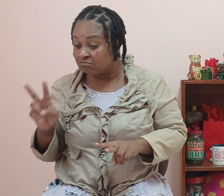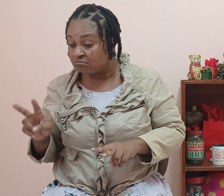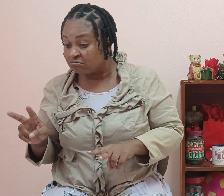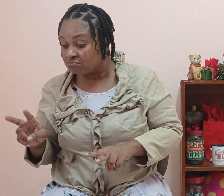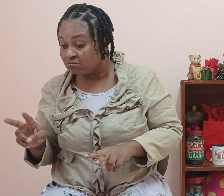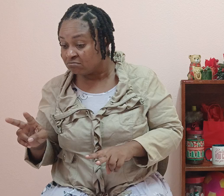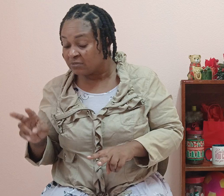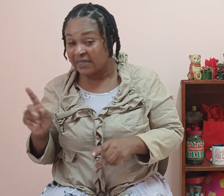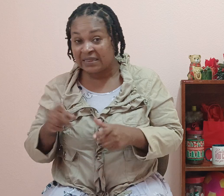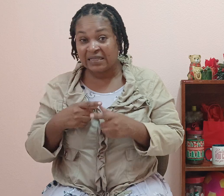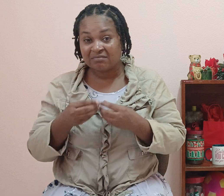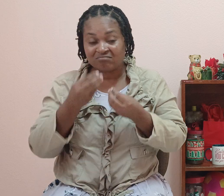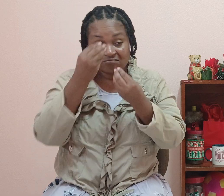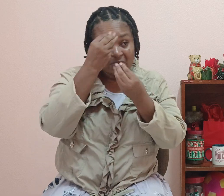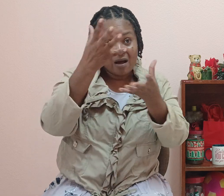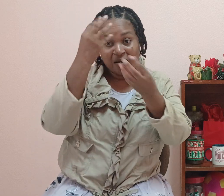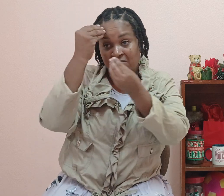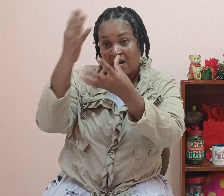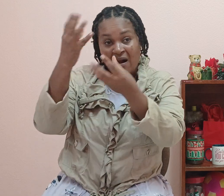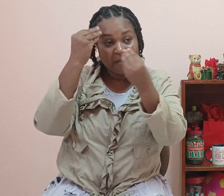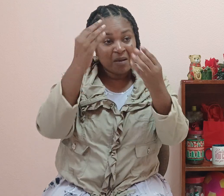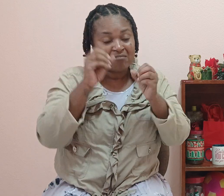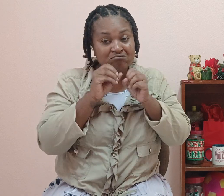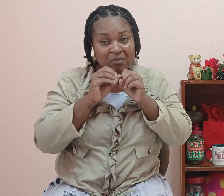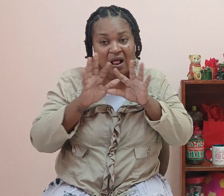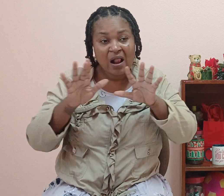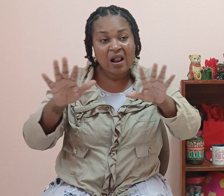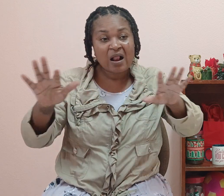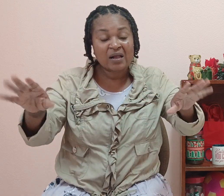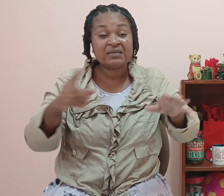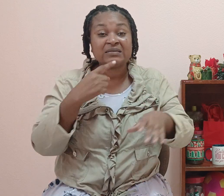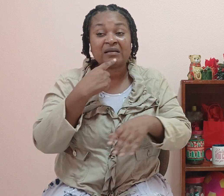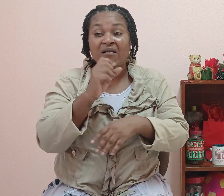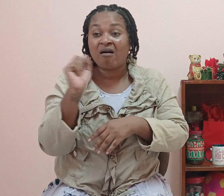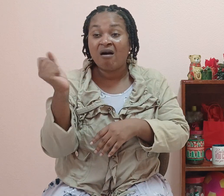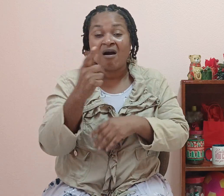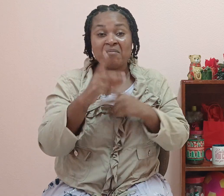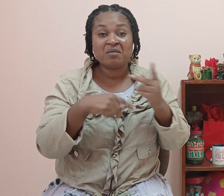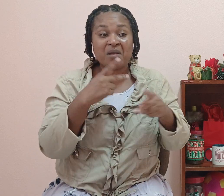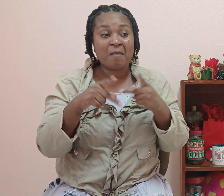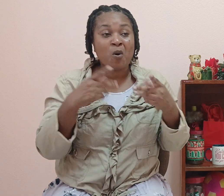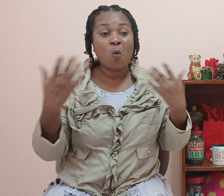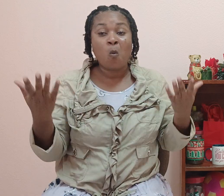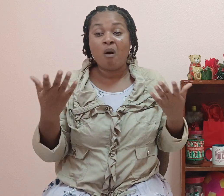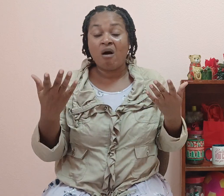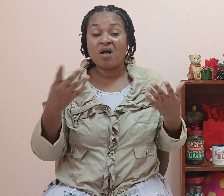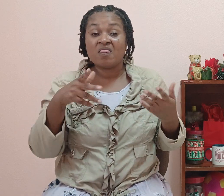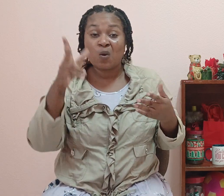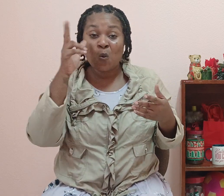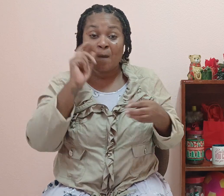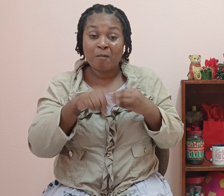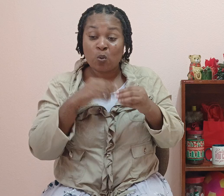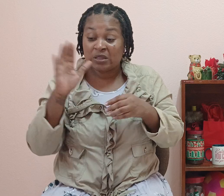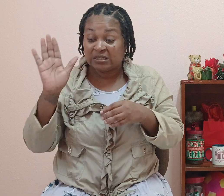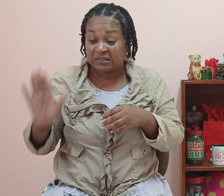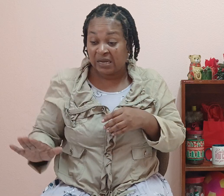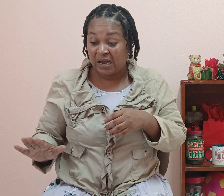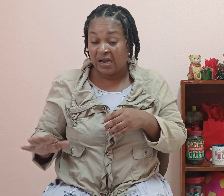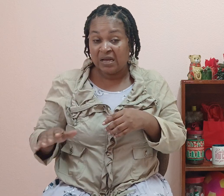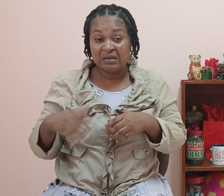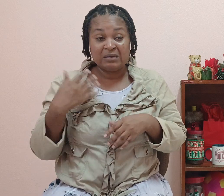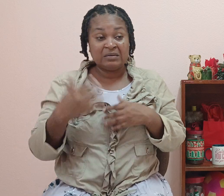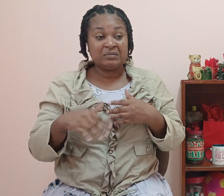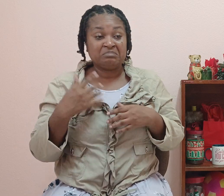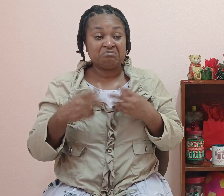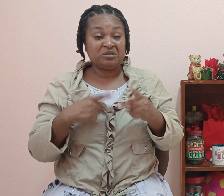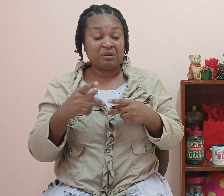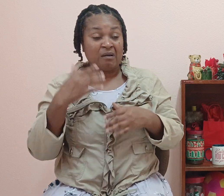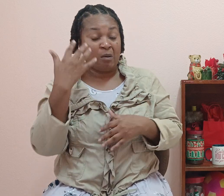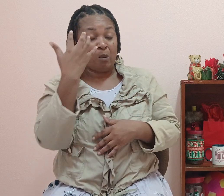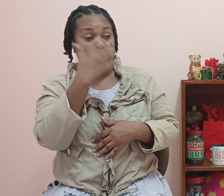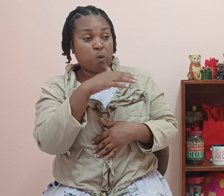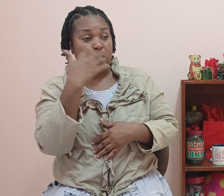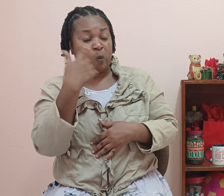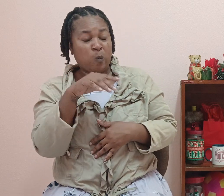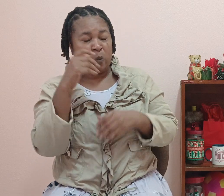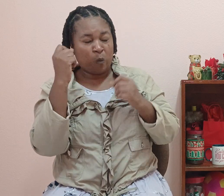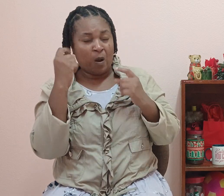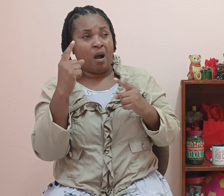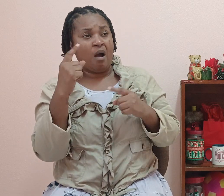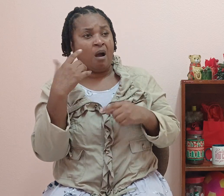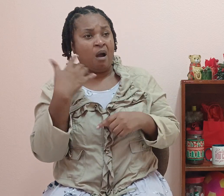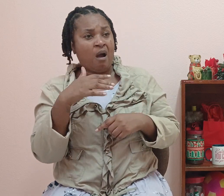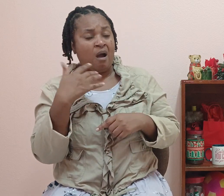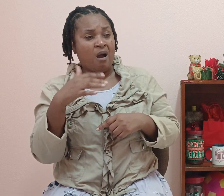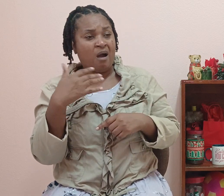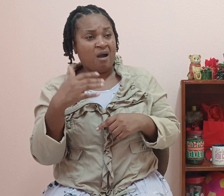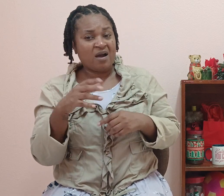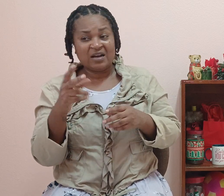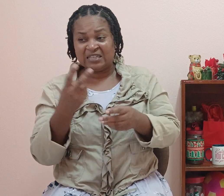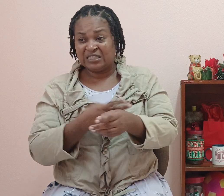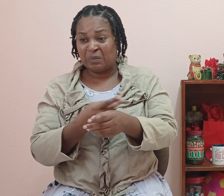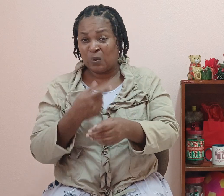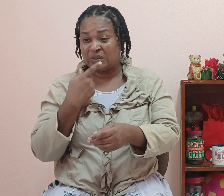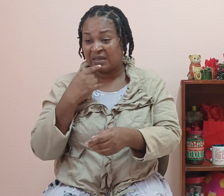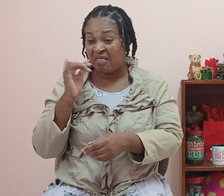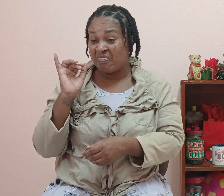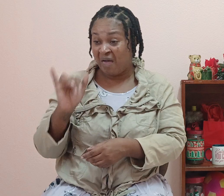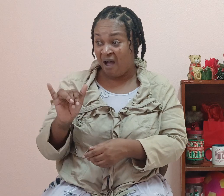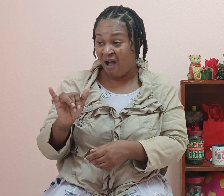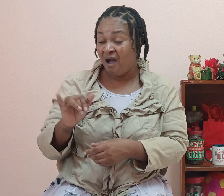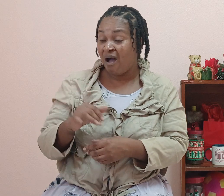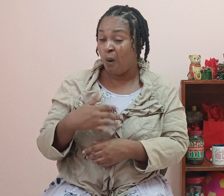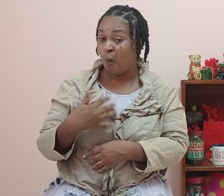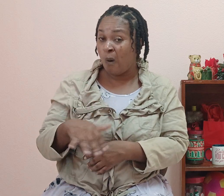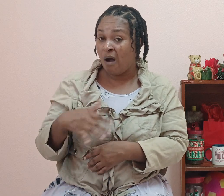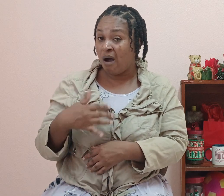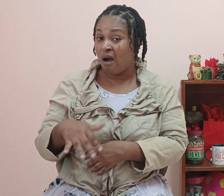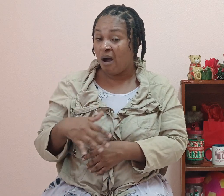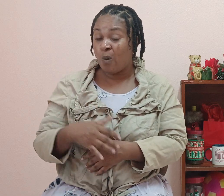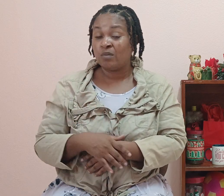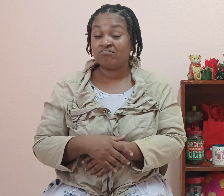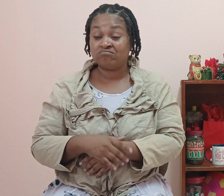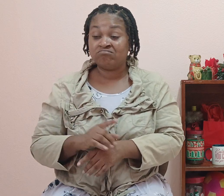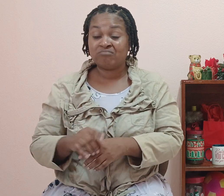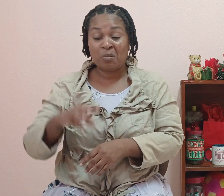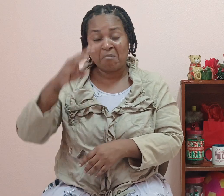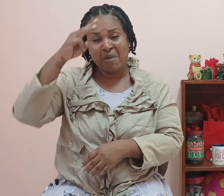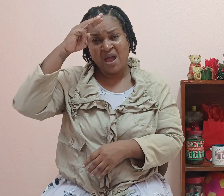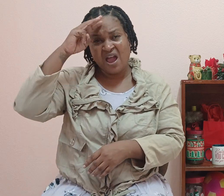child, 18 and all who heard it were amazed at what the shepherds said to them. 19 But Mary treasured